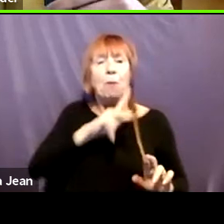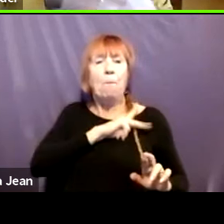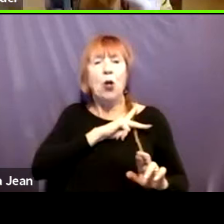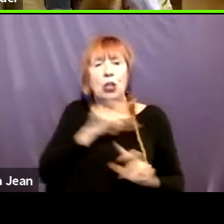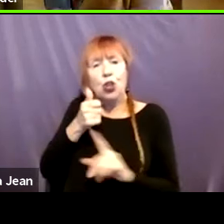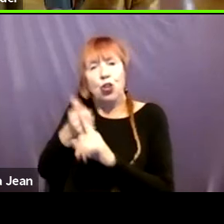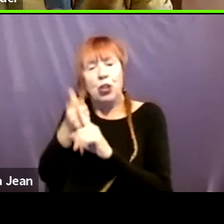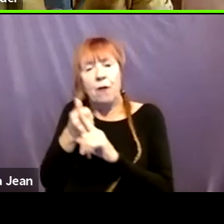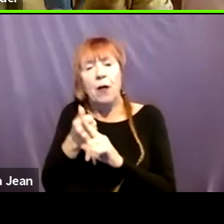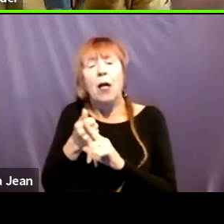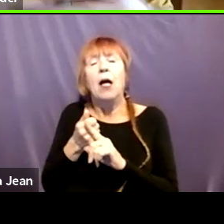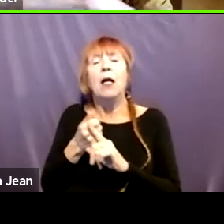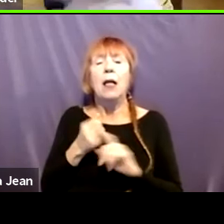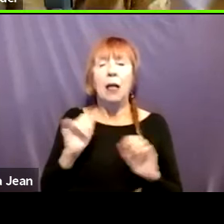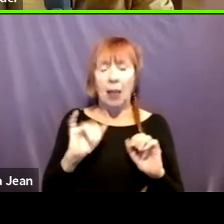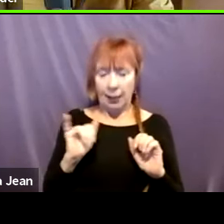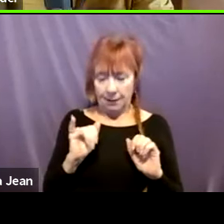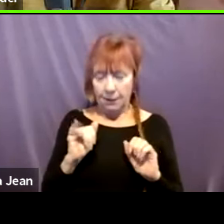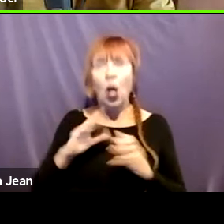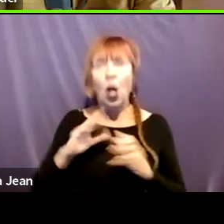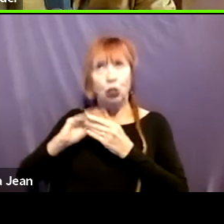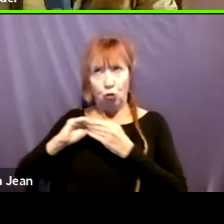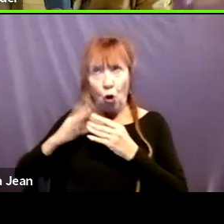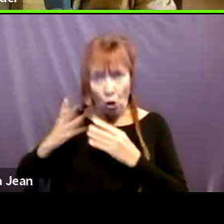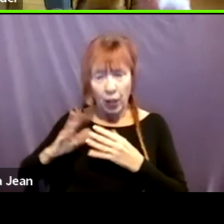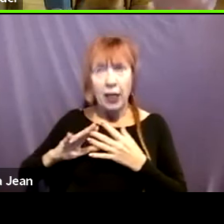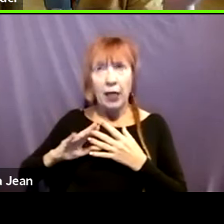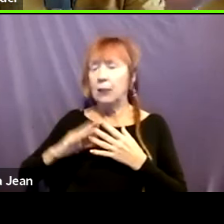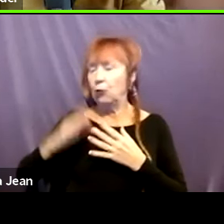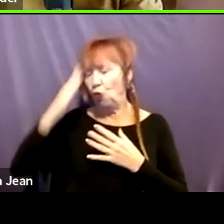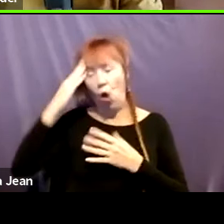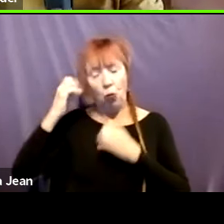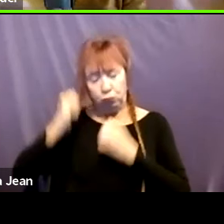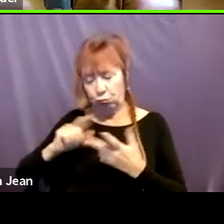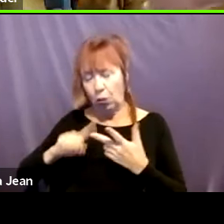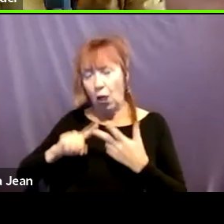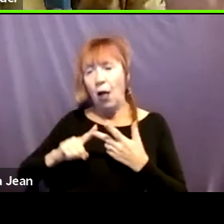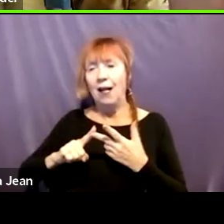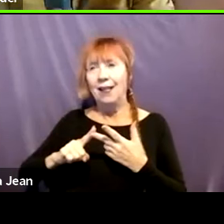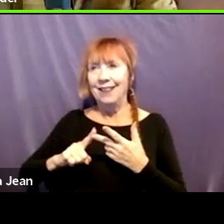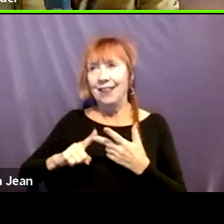So like you have your story, and hopefully you know it inside out, you know which college all your characters went to,